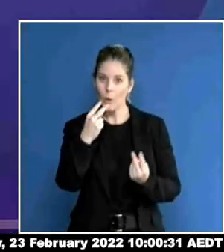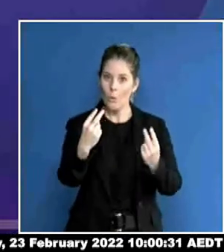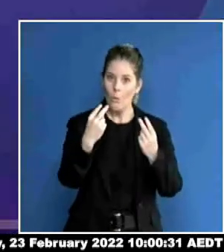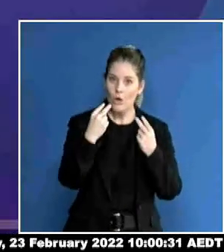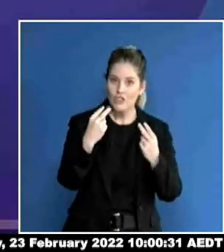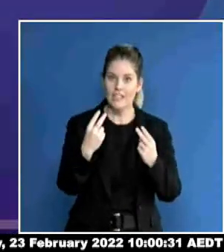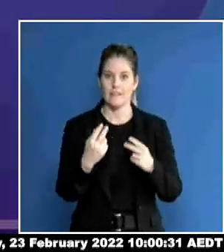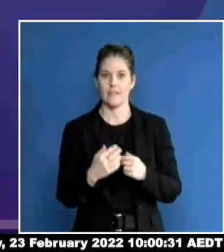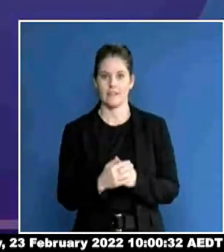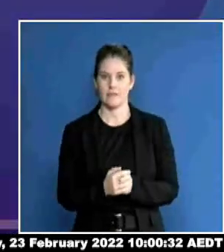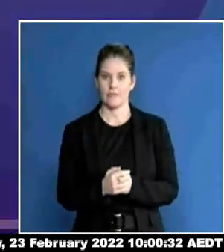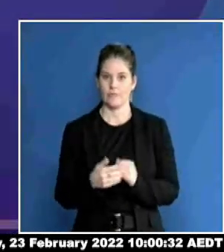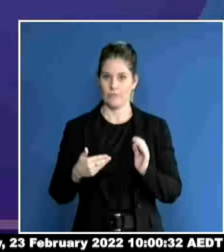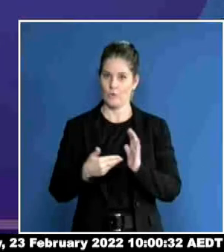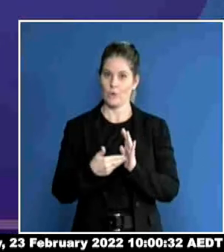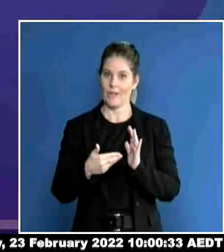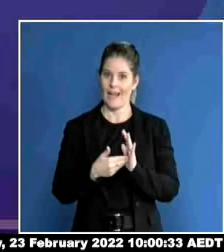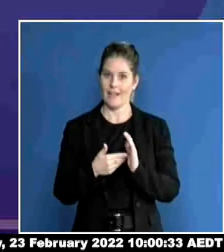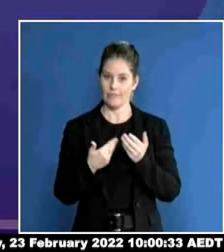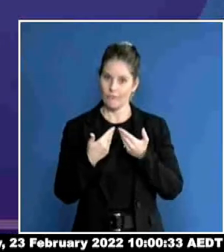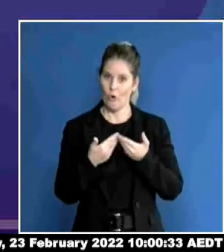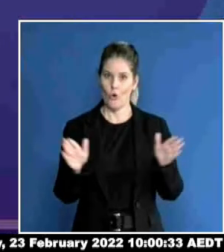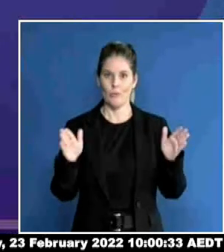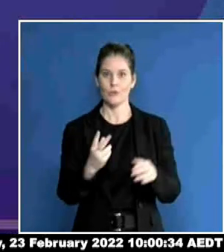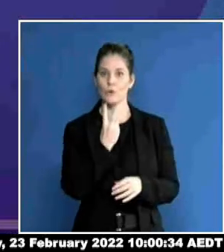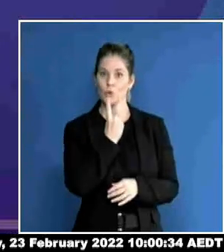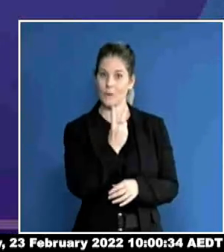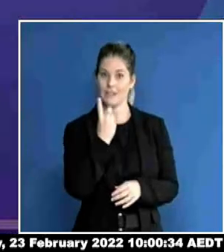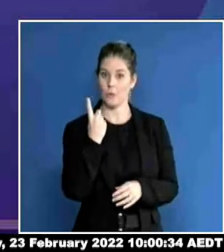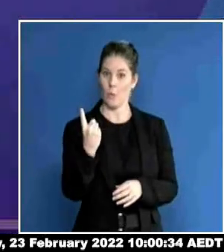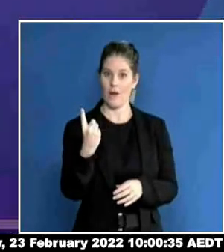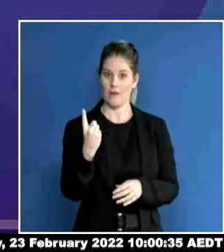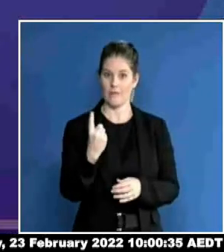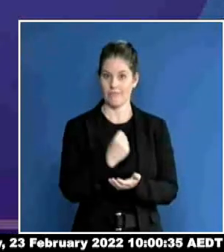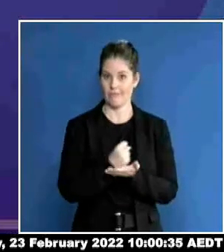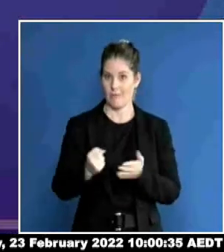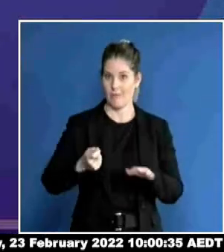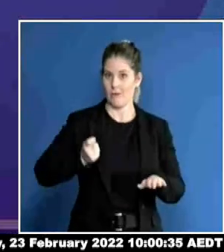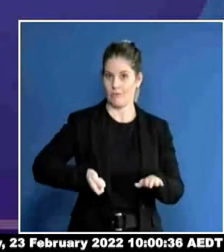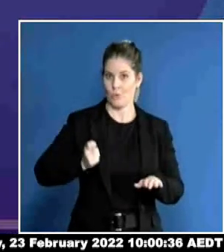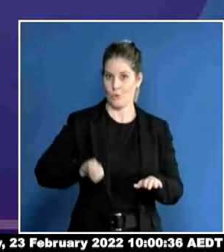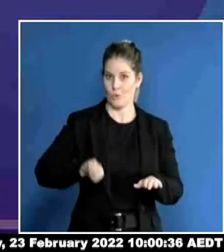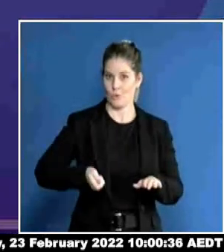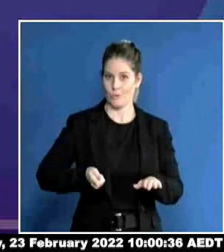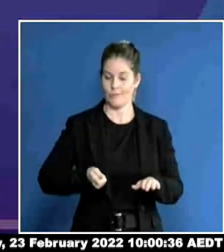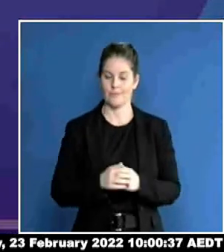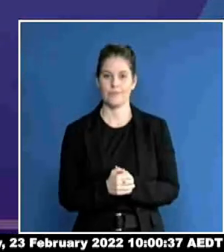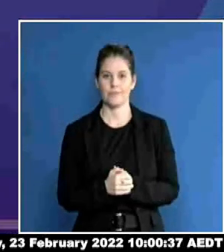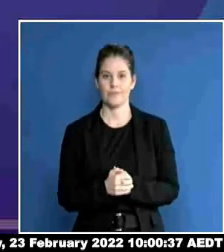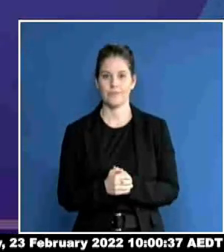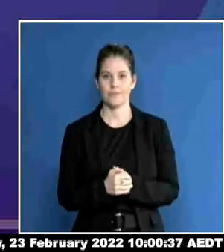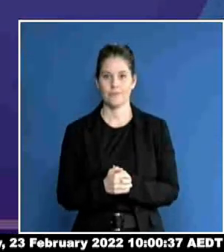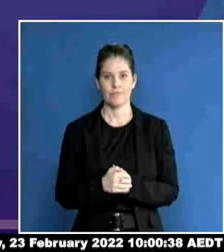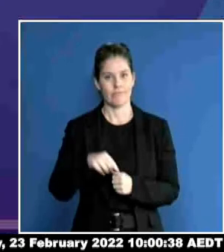Public hearing of the Royal Commission. The subject of this Public hearing is the experiences of people with disability